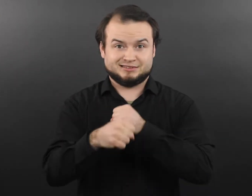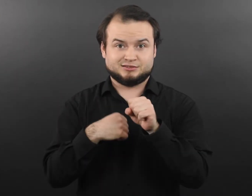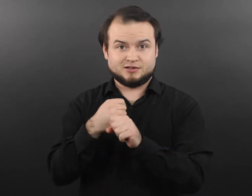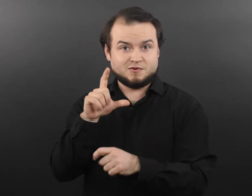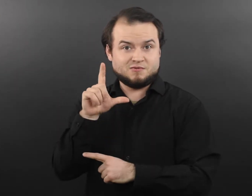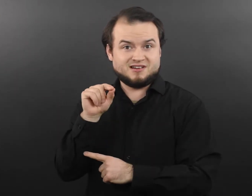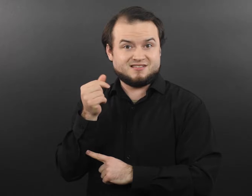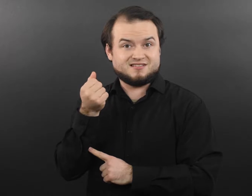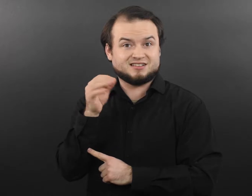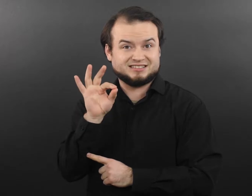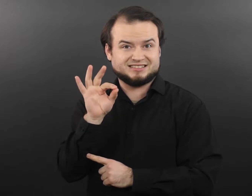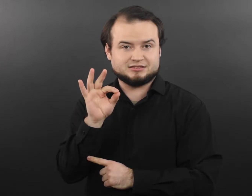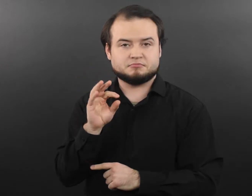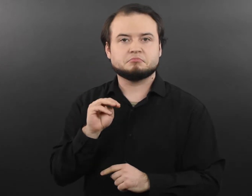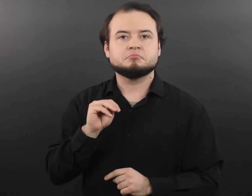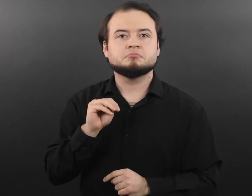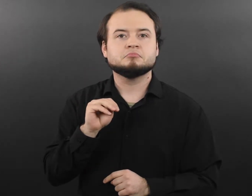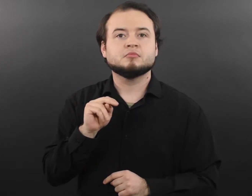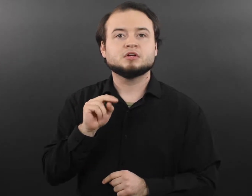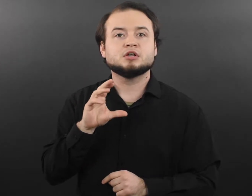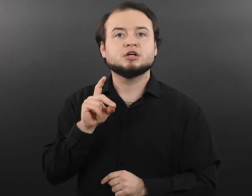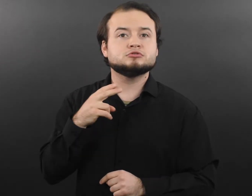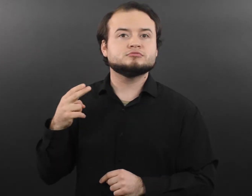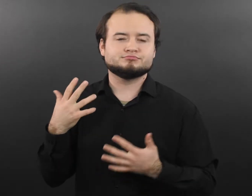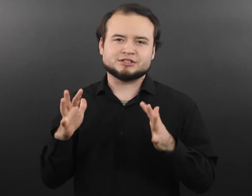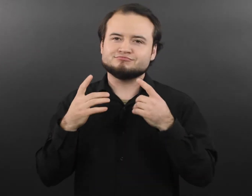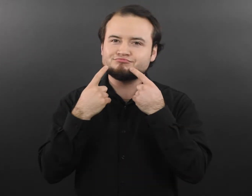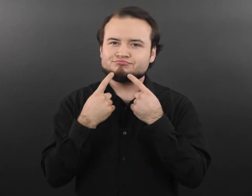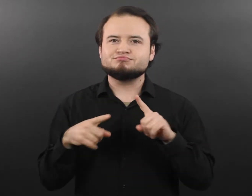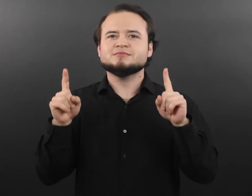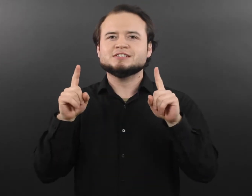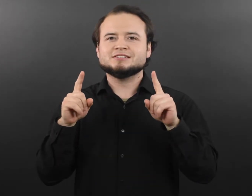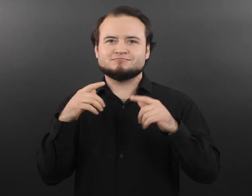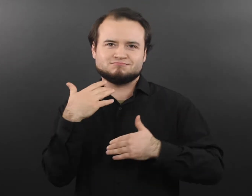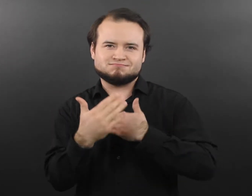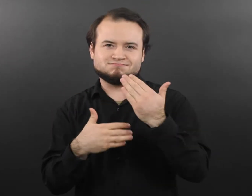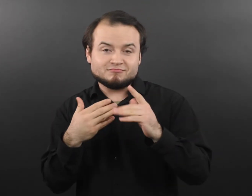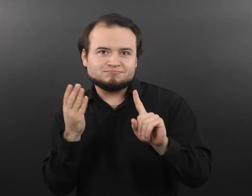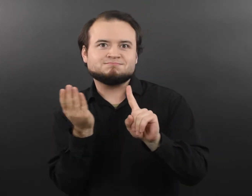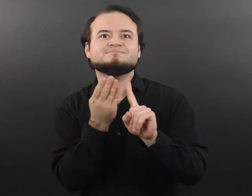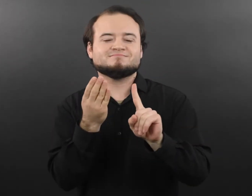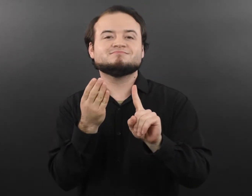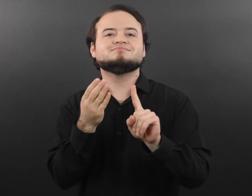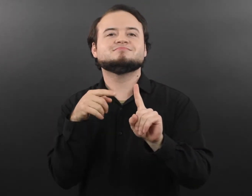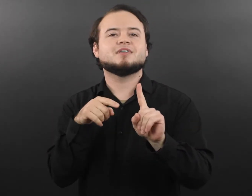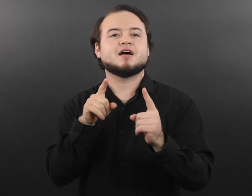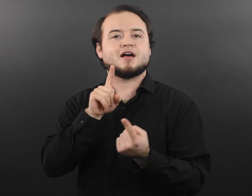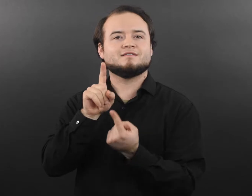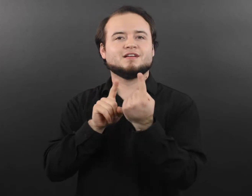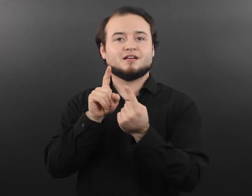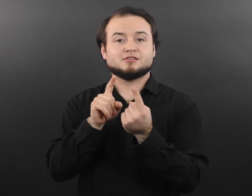In 2019, MNCDHH successfully added intervener language that